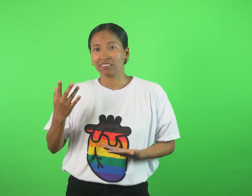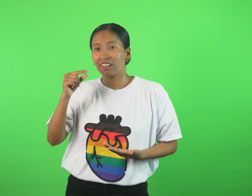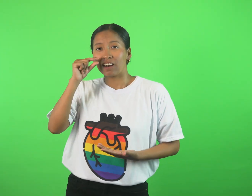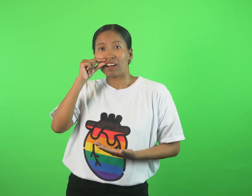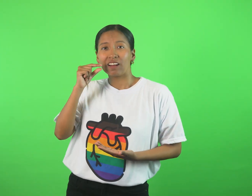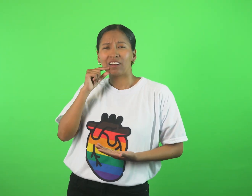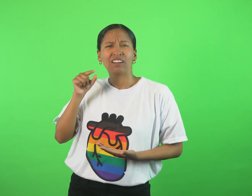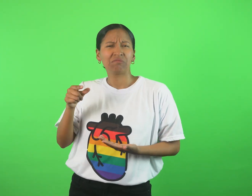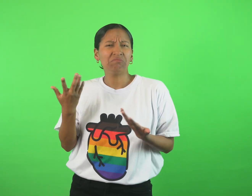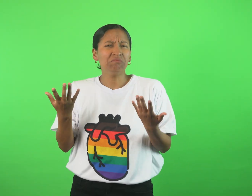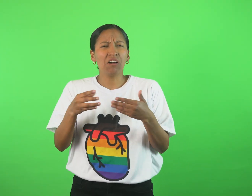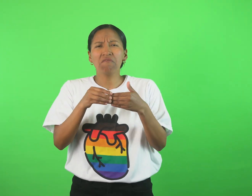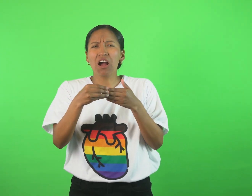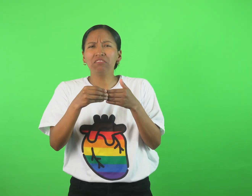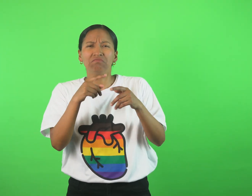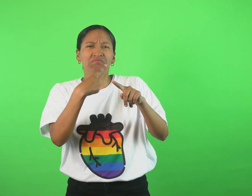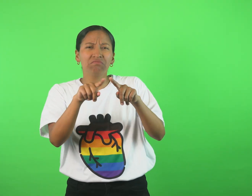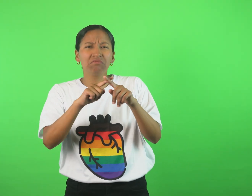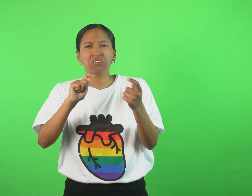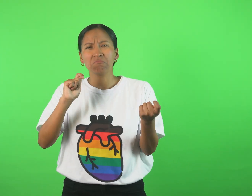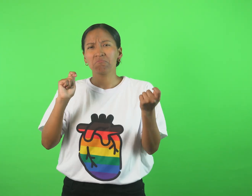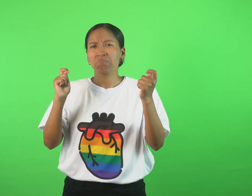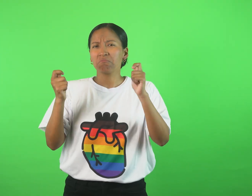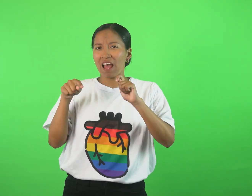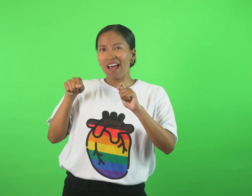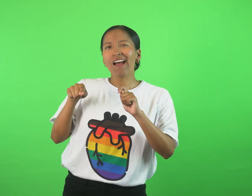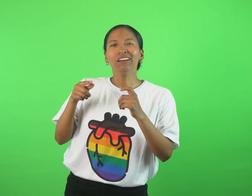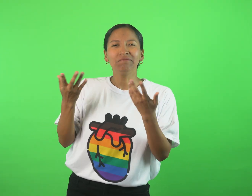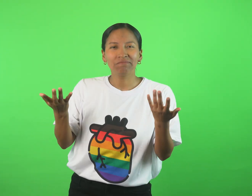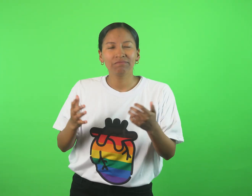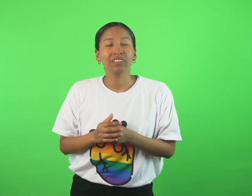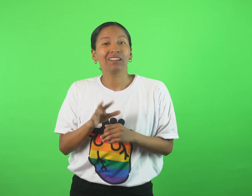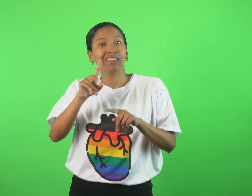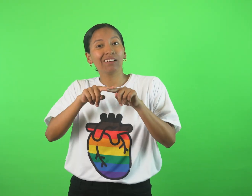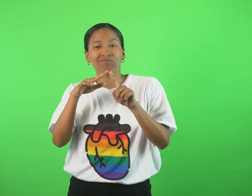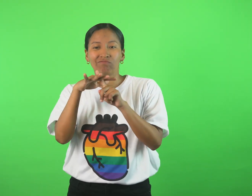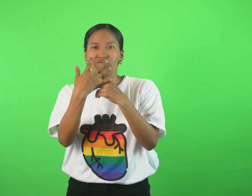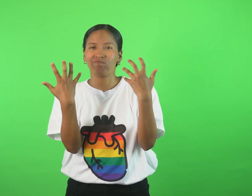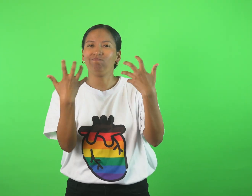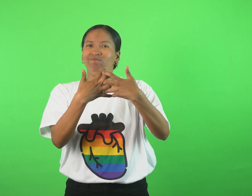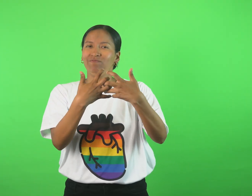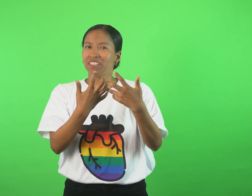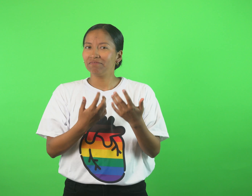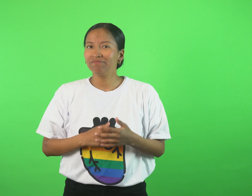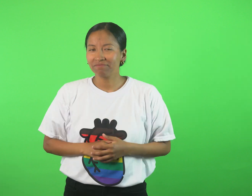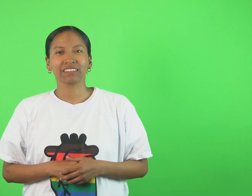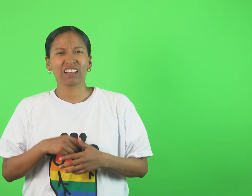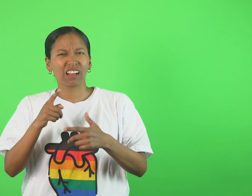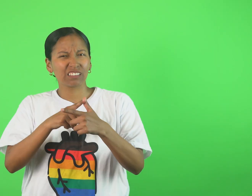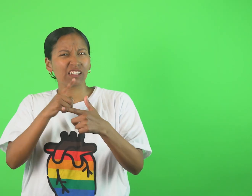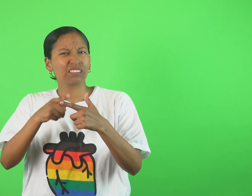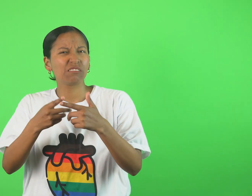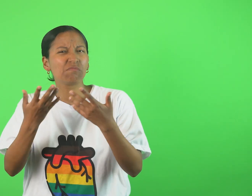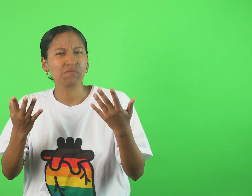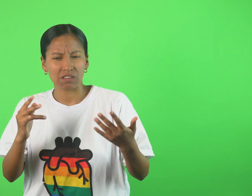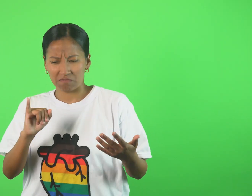Gender is dynamic and varies a lot in different contexts! So